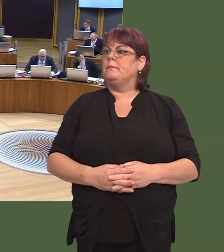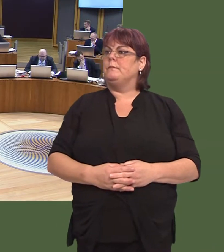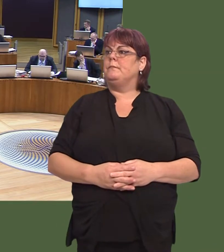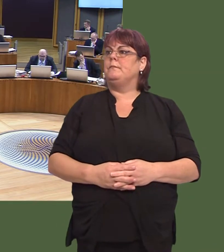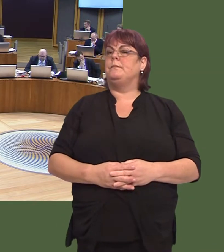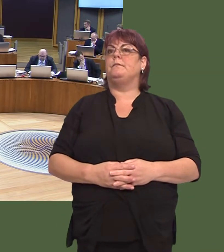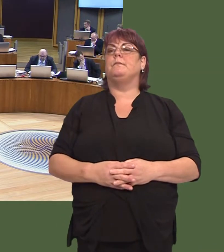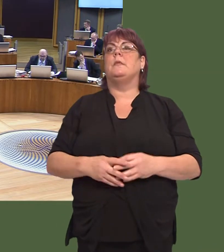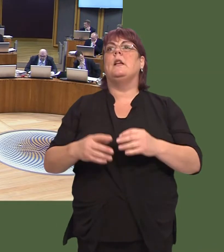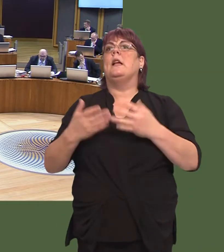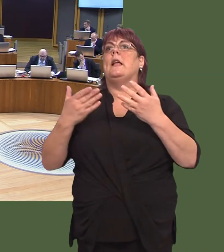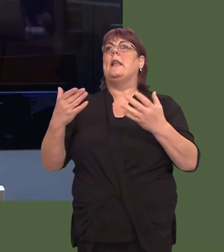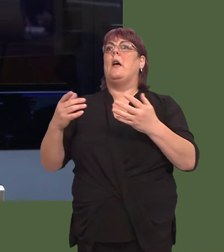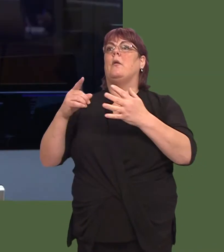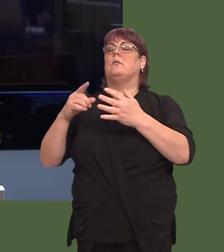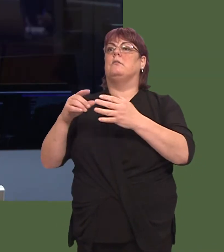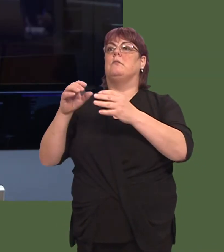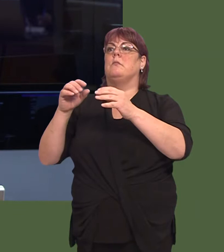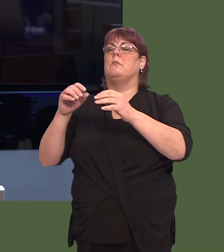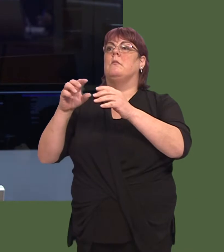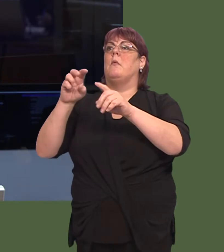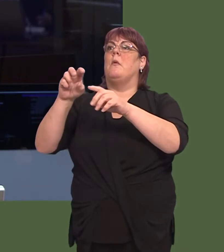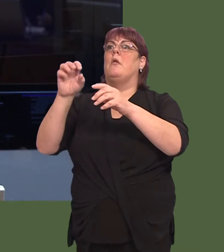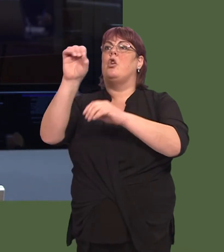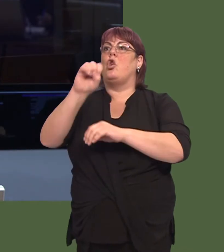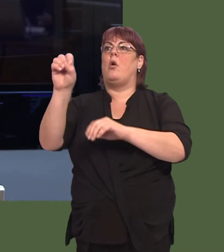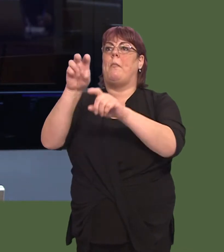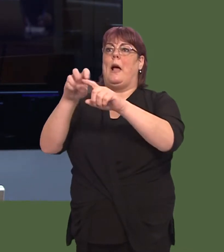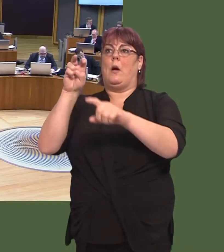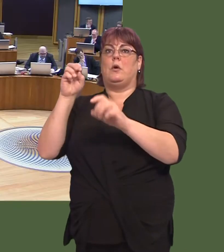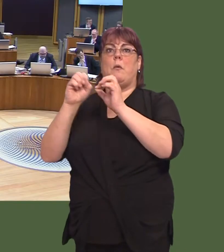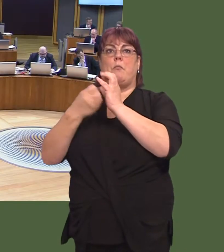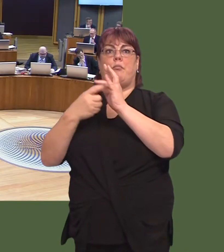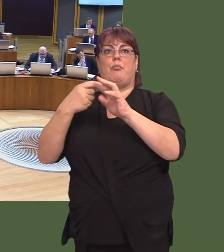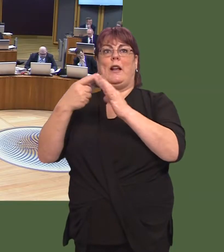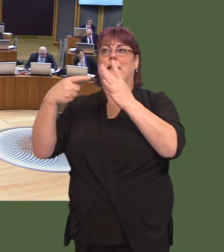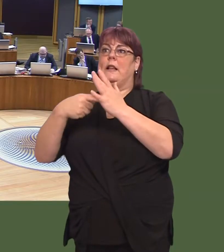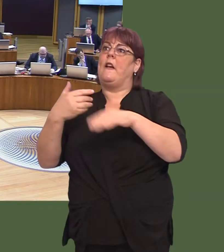controls following Brexit will have on the NHS in Wales? (OAQ51229) Carwyn Jones: Yes, itís bad.